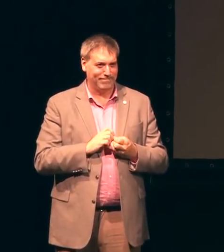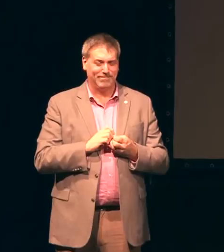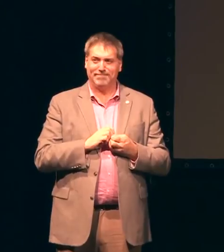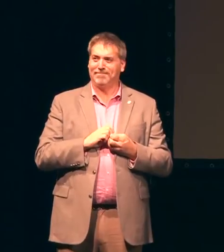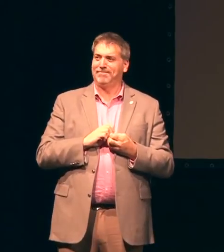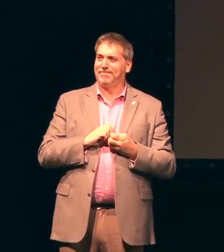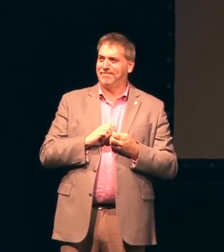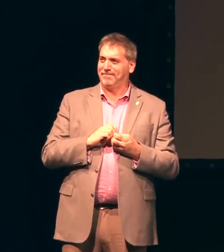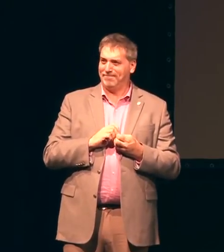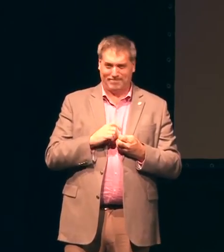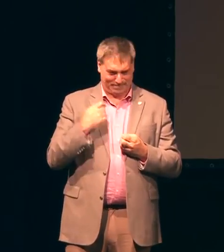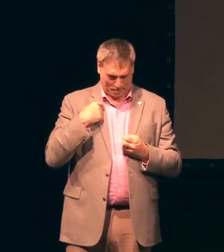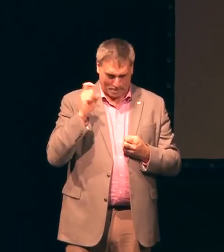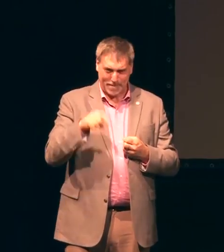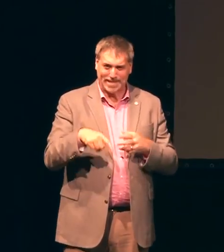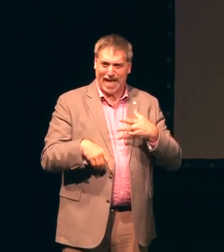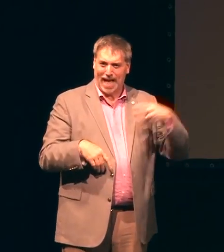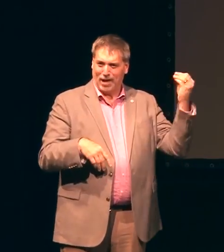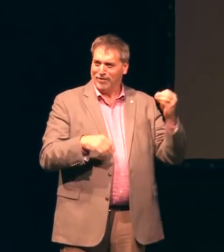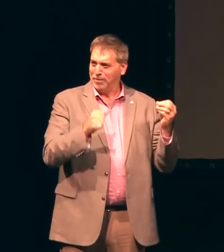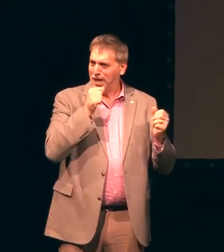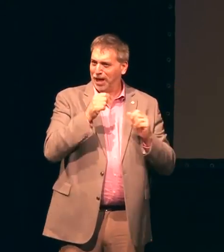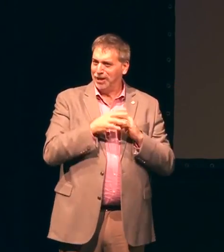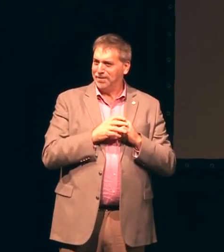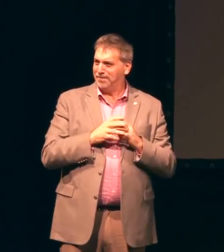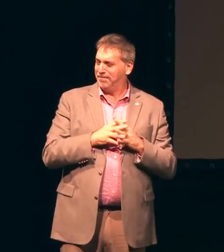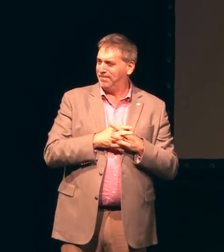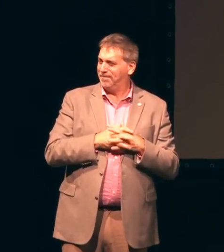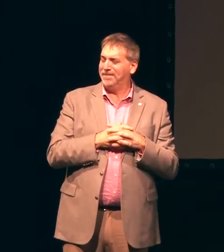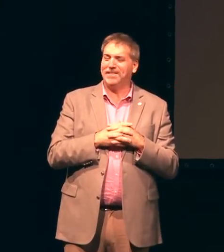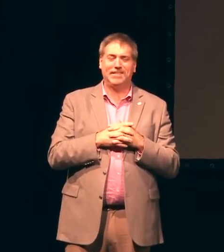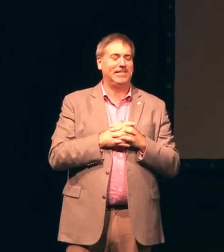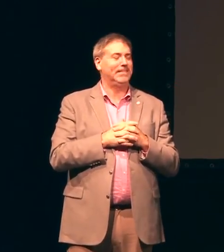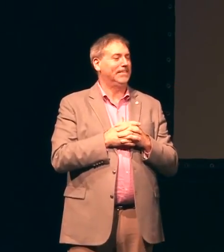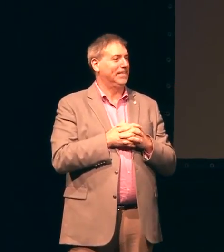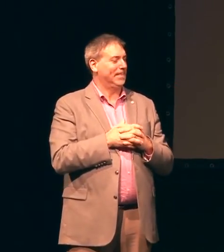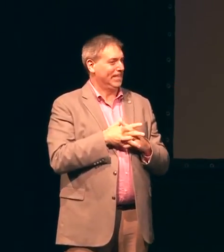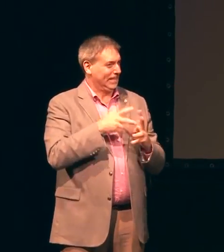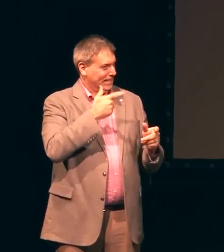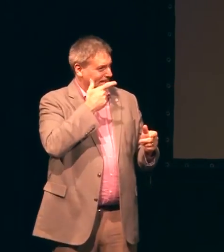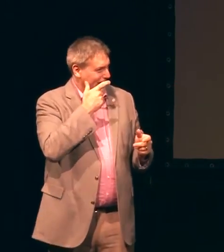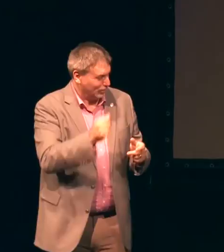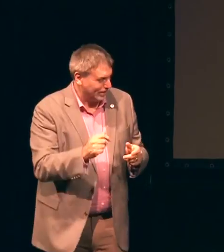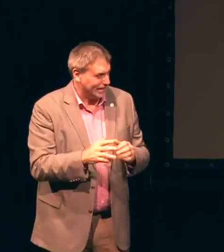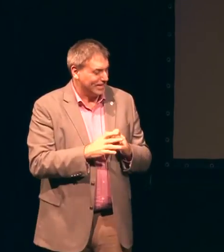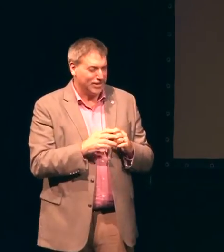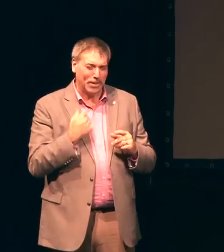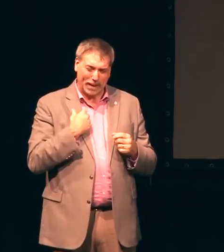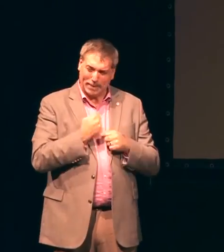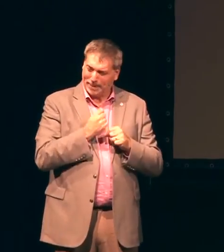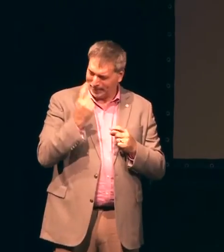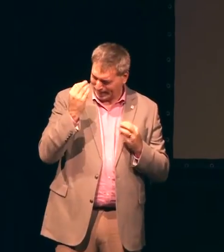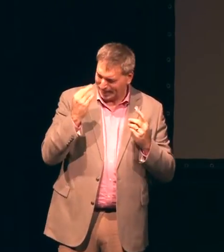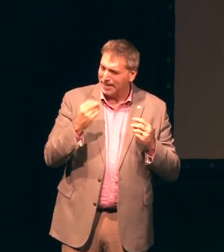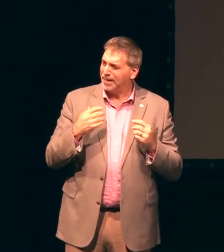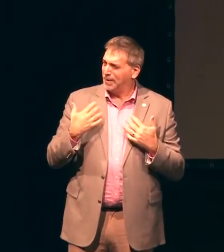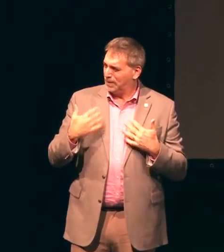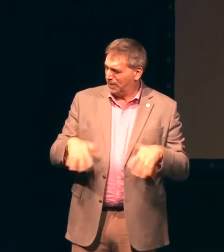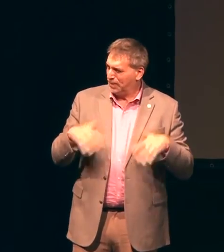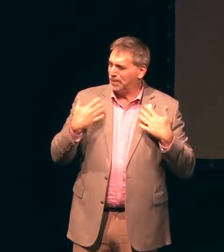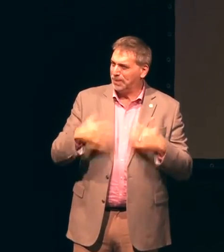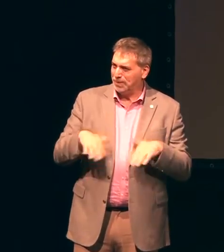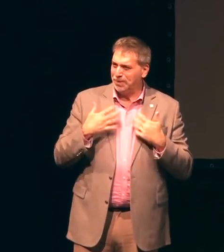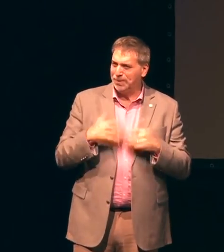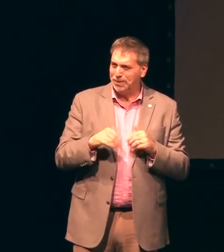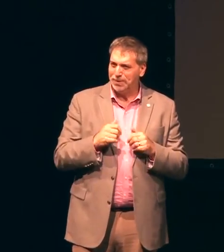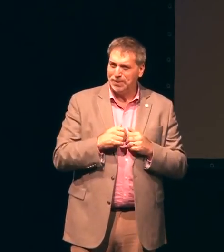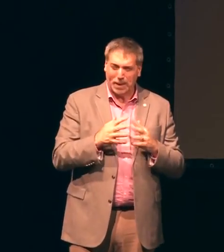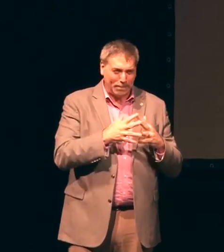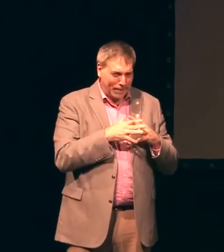rights there. We had to leave the bar. Very interesting. So that really gave me pause.